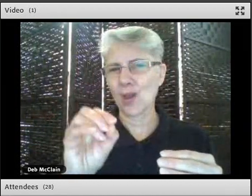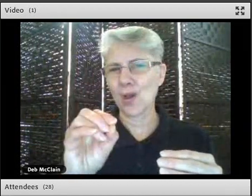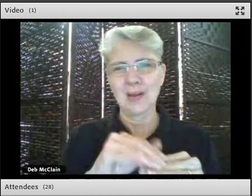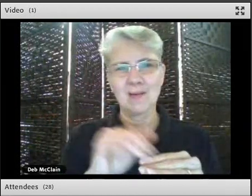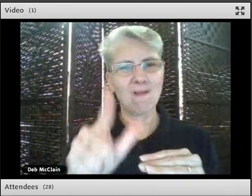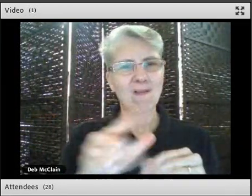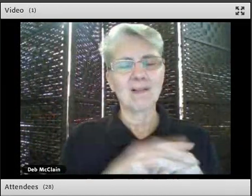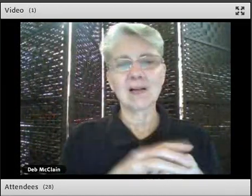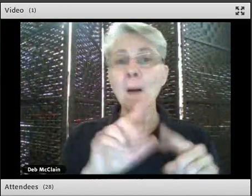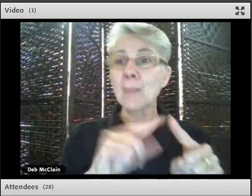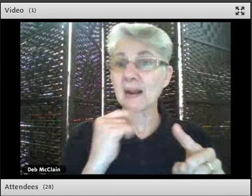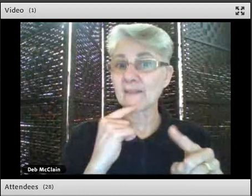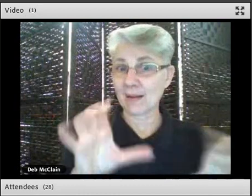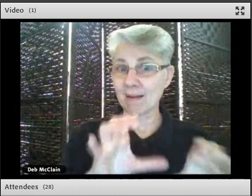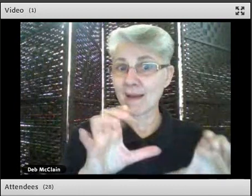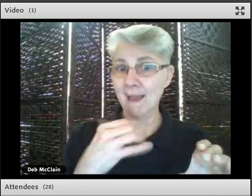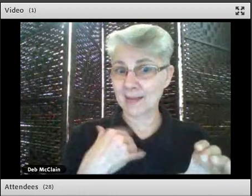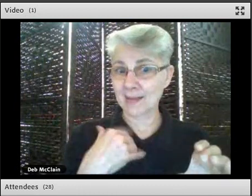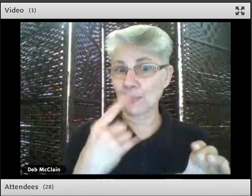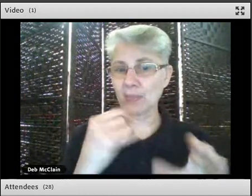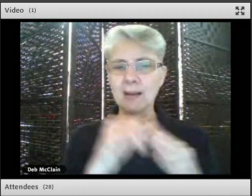then supply that in subfield H.